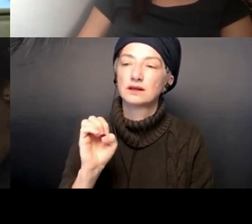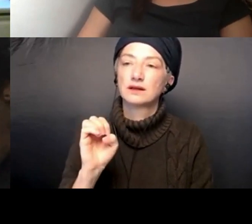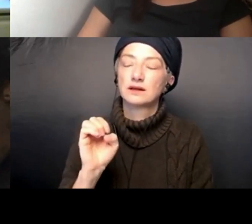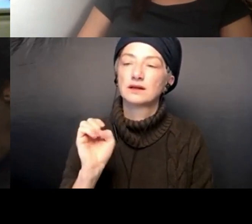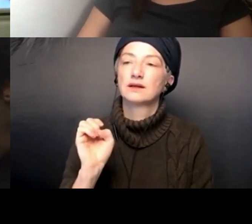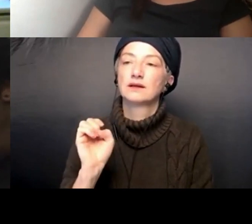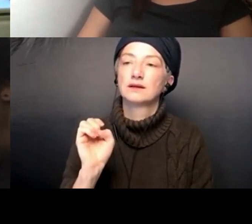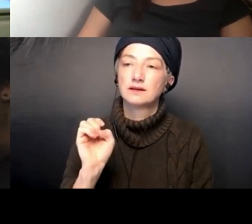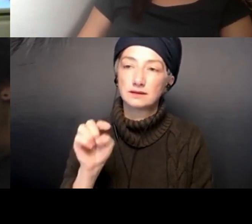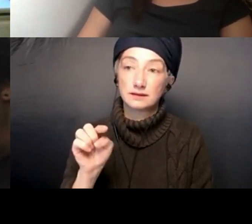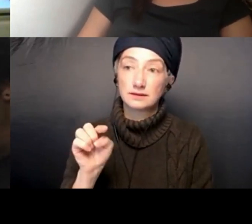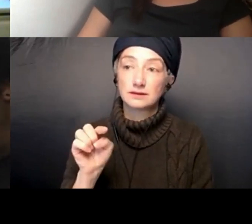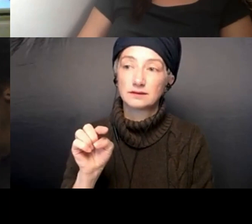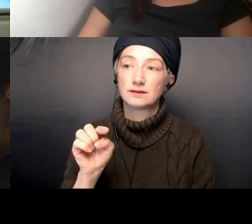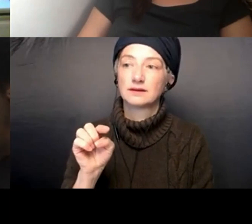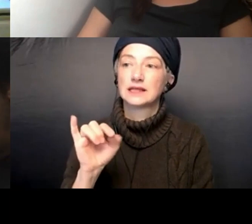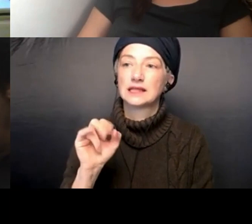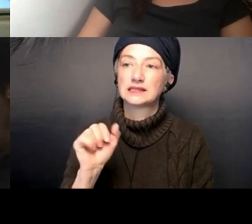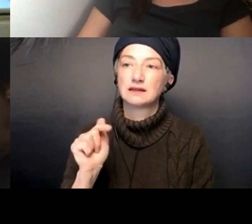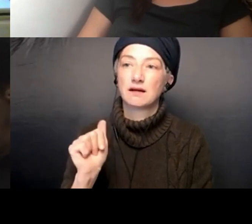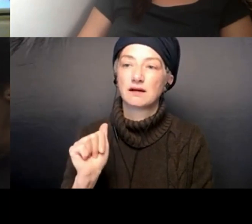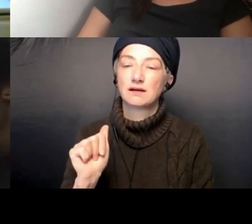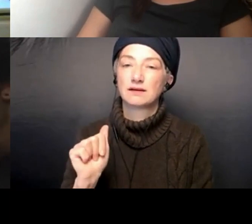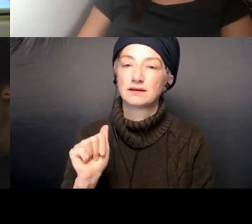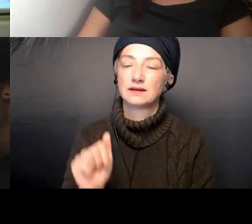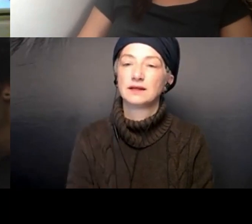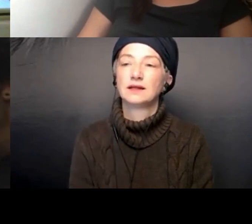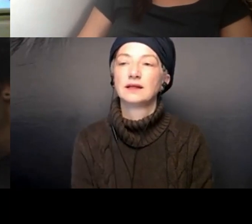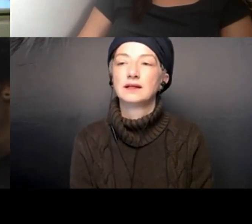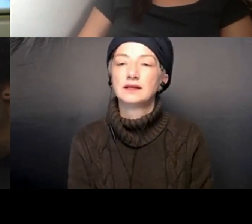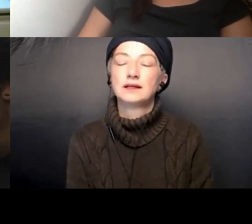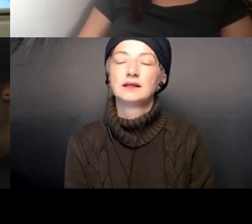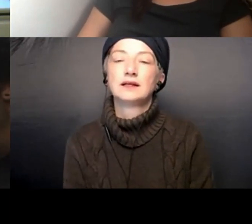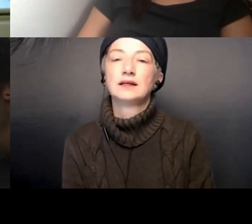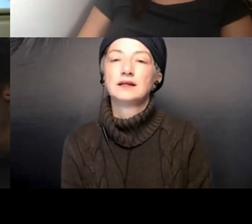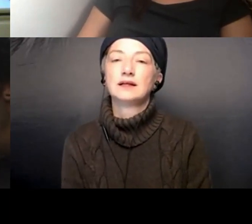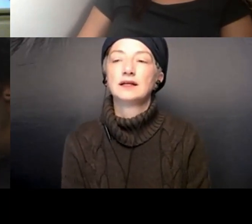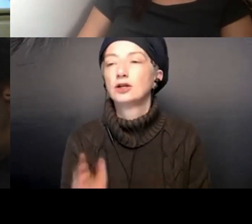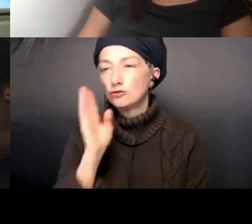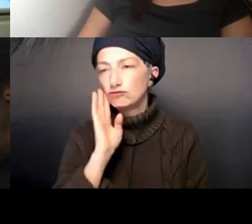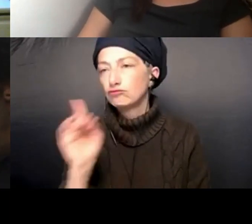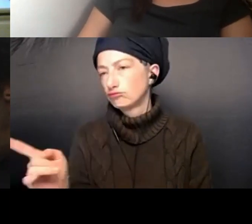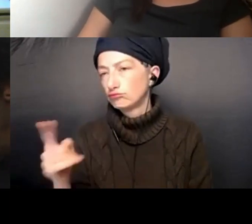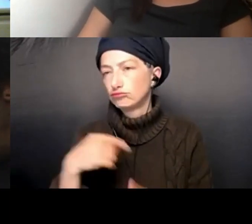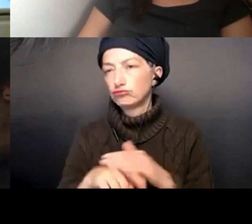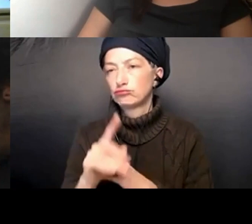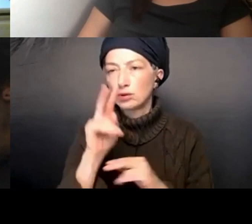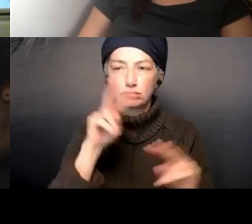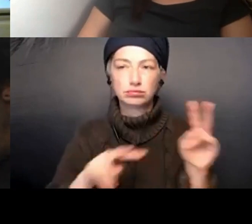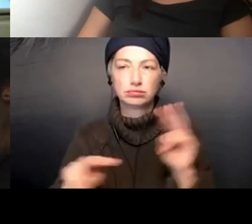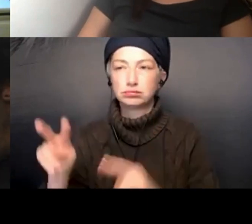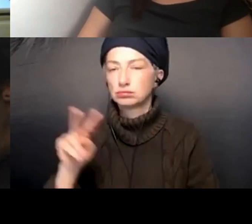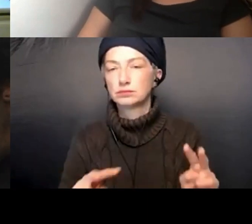I think for us it was really important because we actually met or got to know each other properly by working together